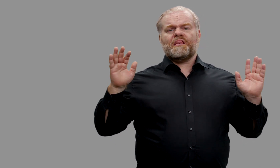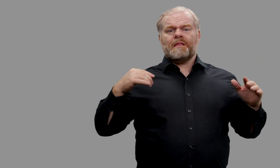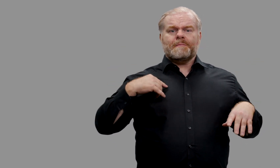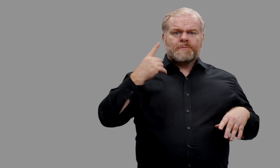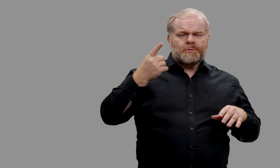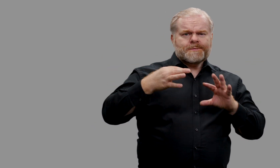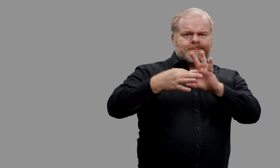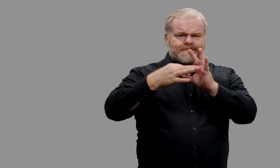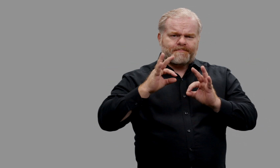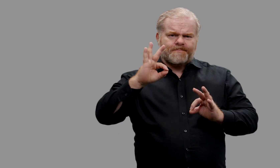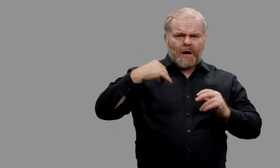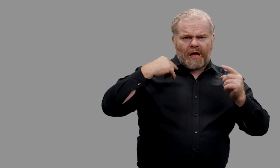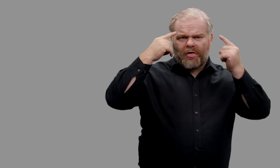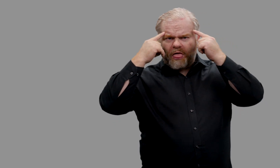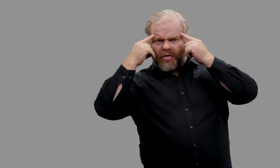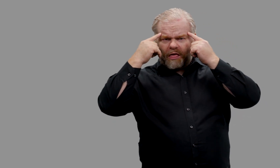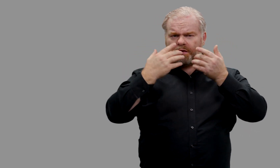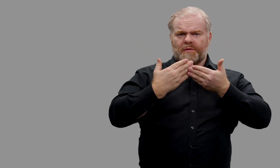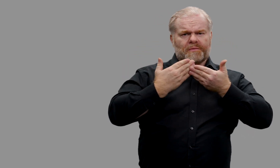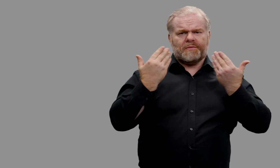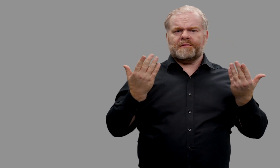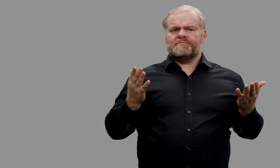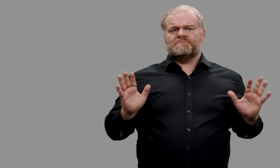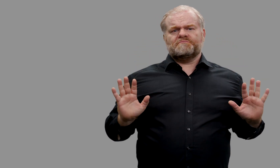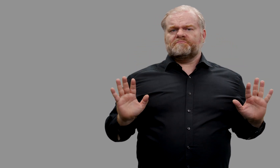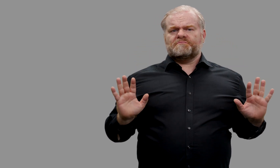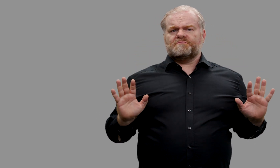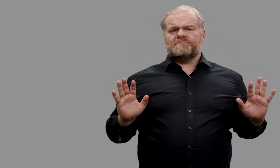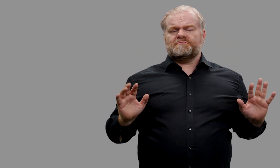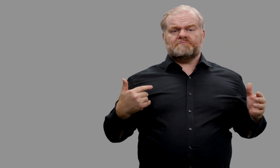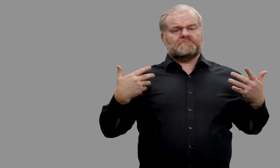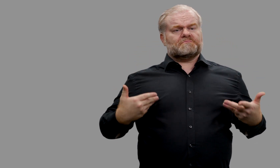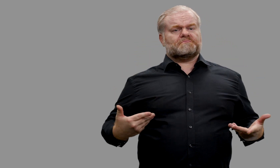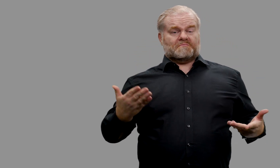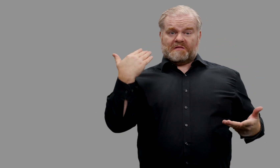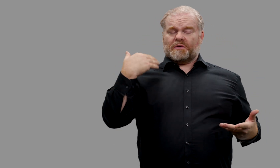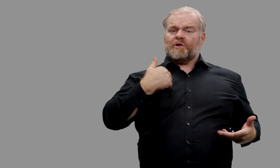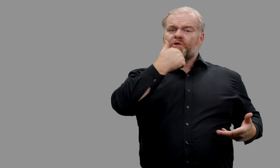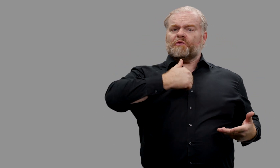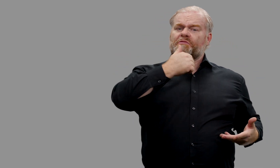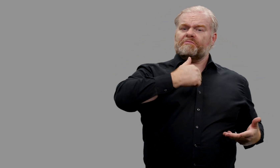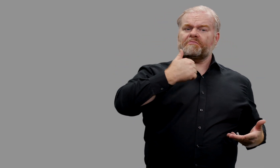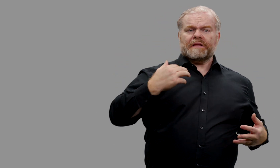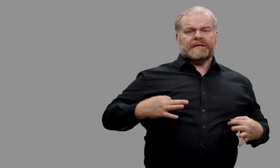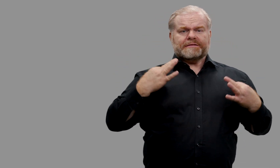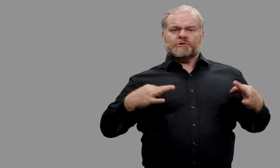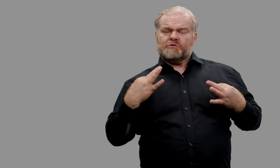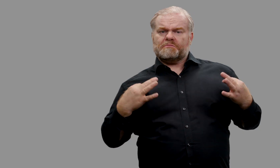because I didn’t have to be there for anyone. I was young, healthy,